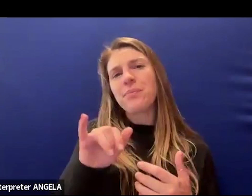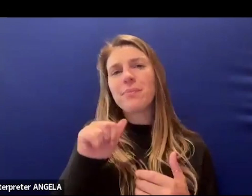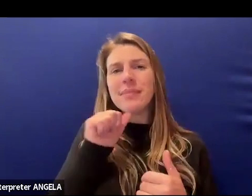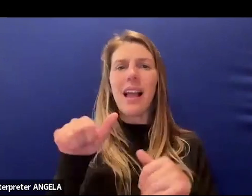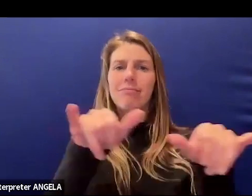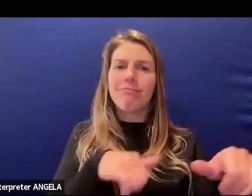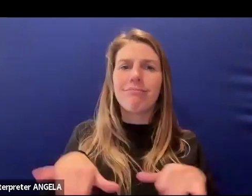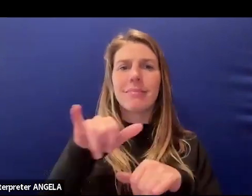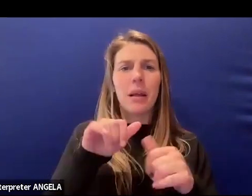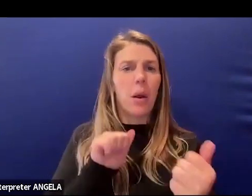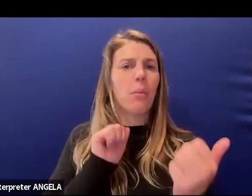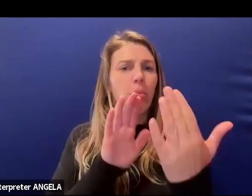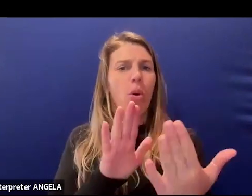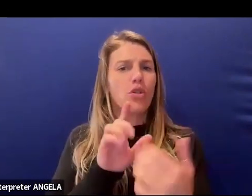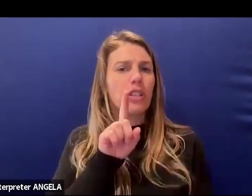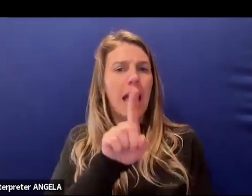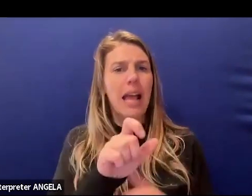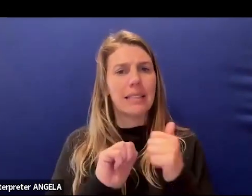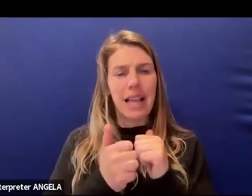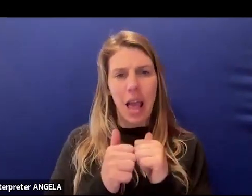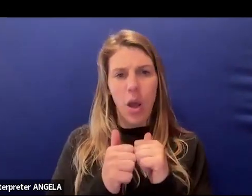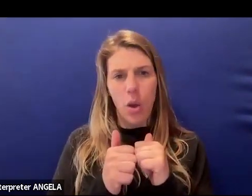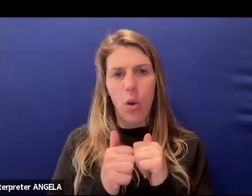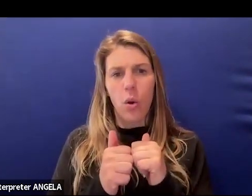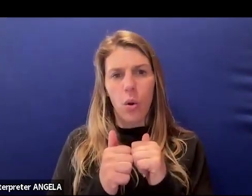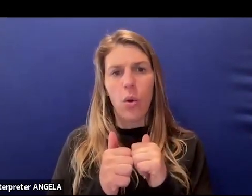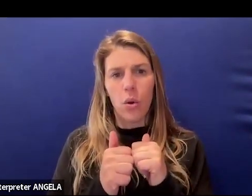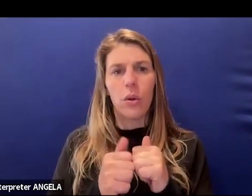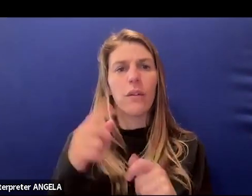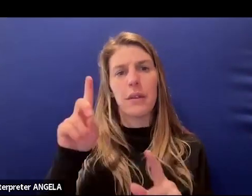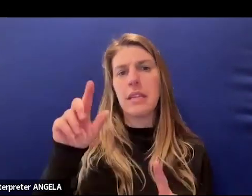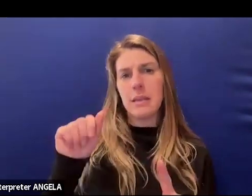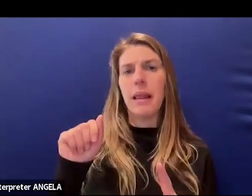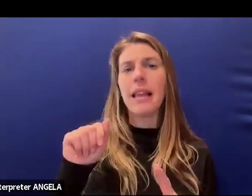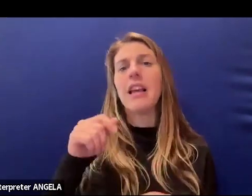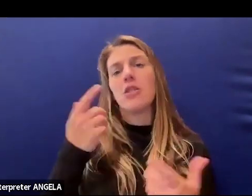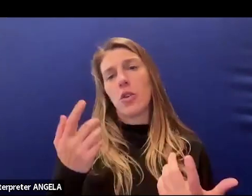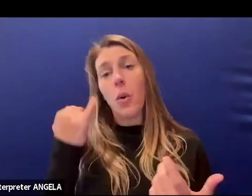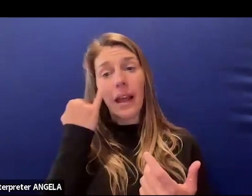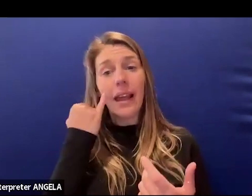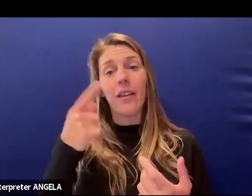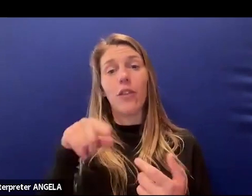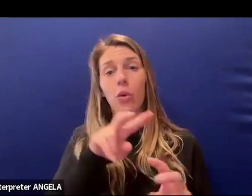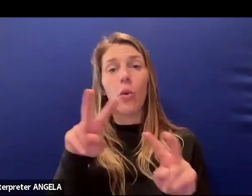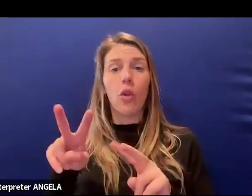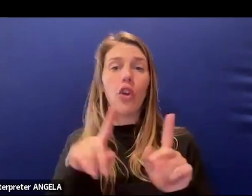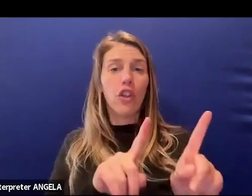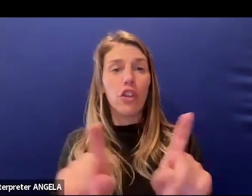there were inconsistent approaches to asking questions about disability. As a matter of fact, if you look at the survey